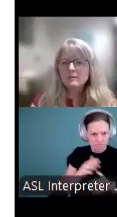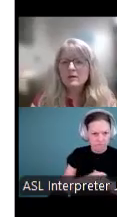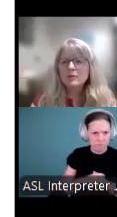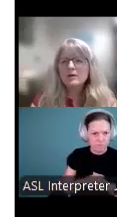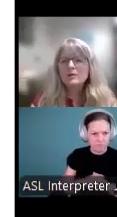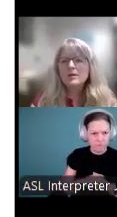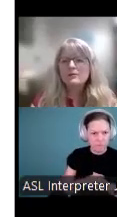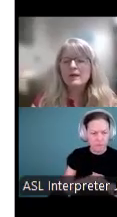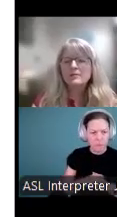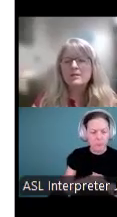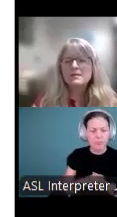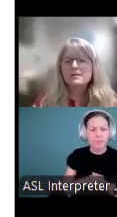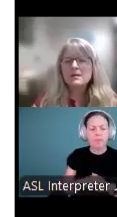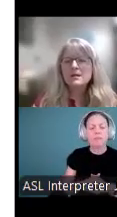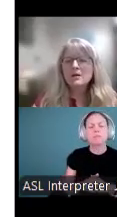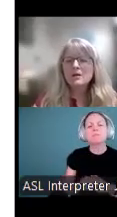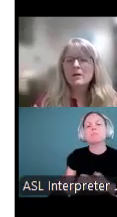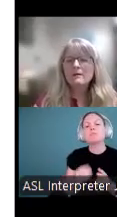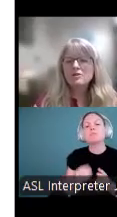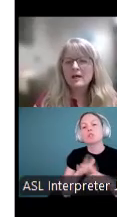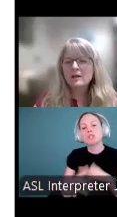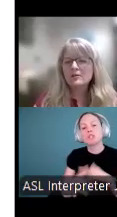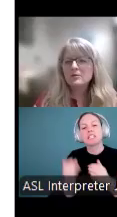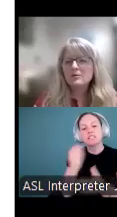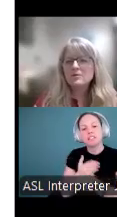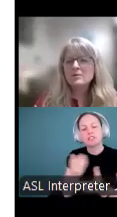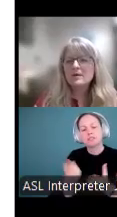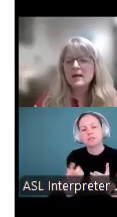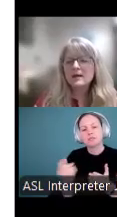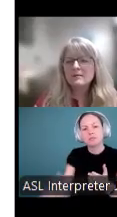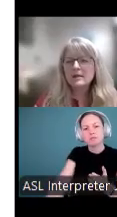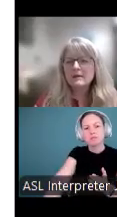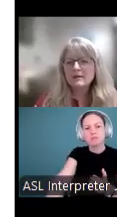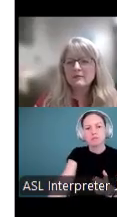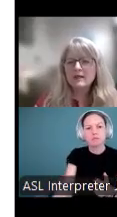we might work with families who have a child who have had